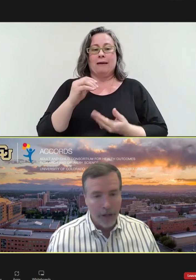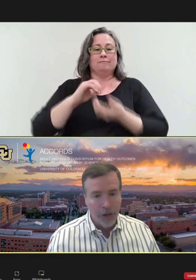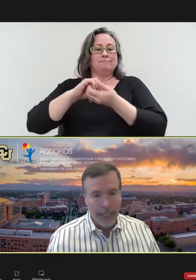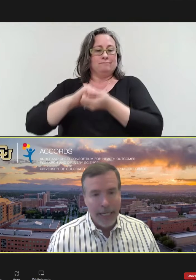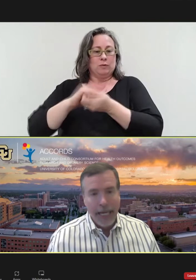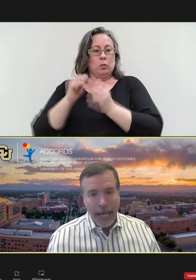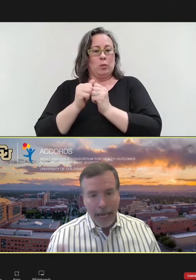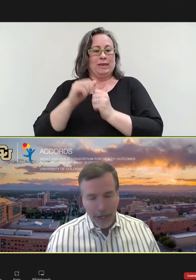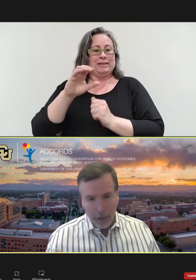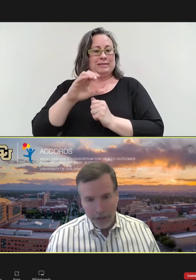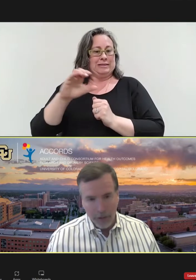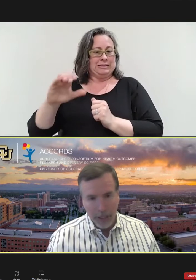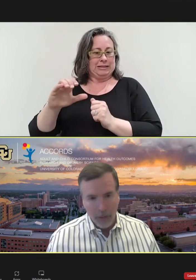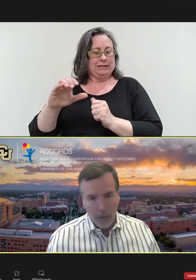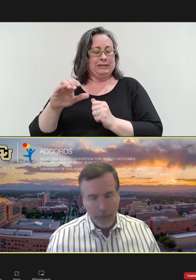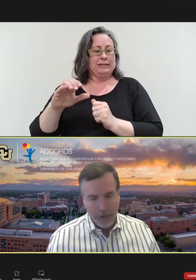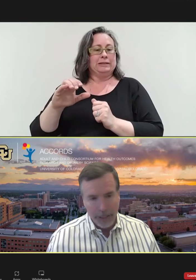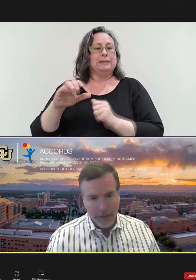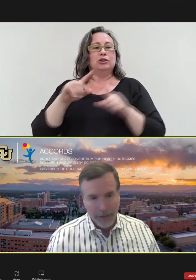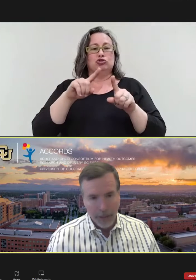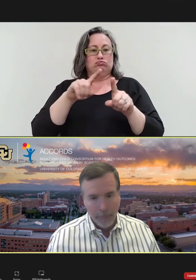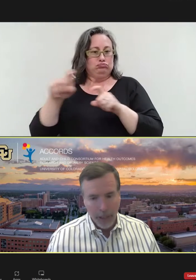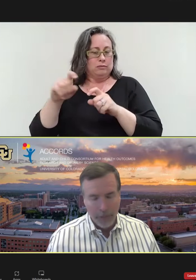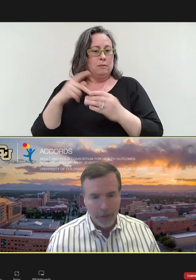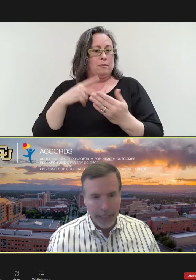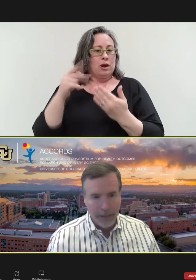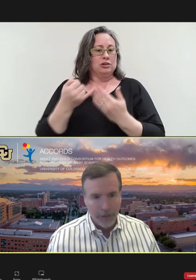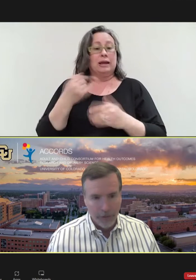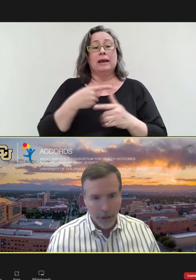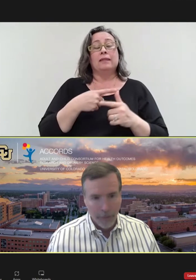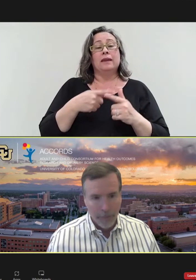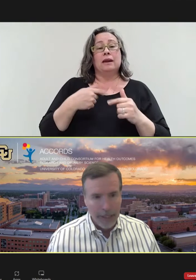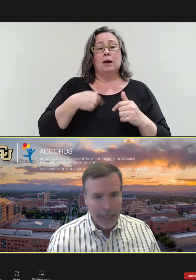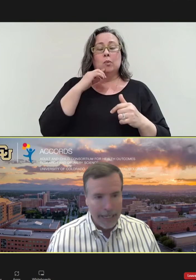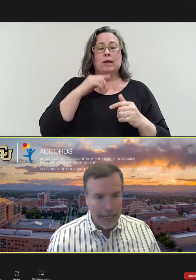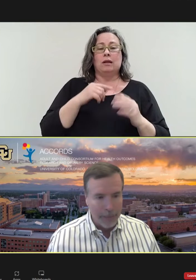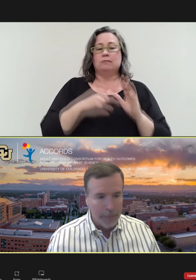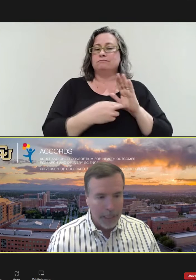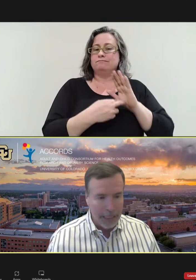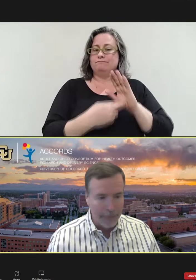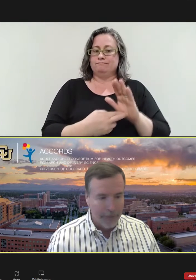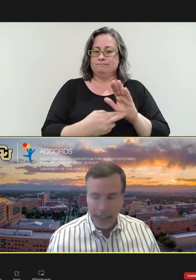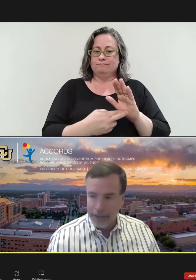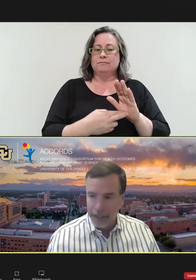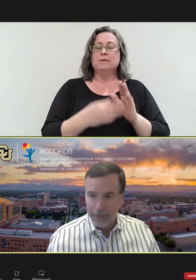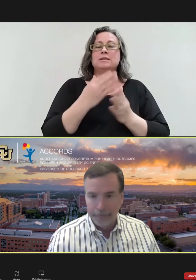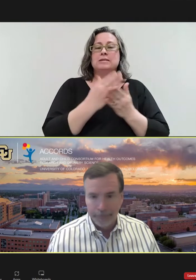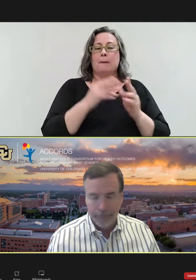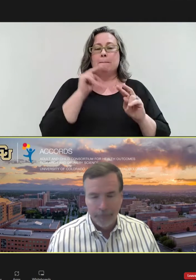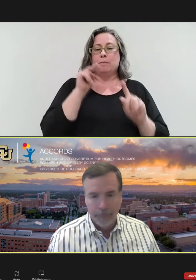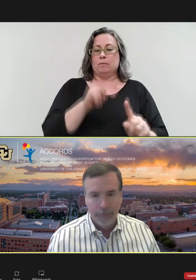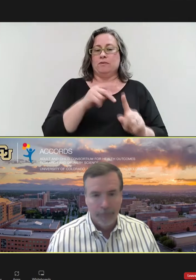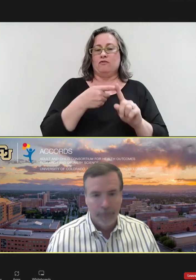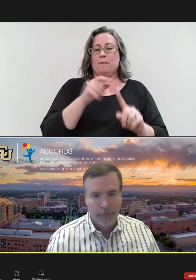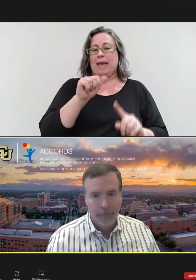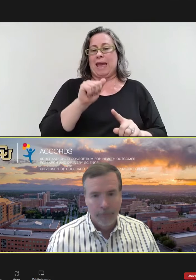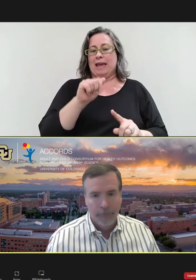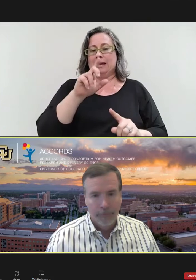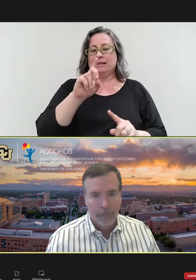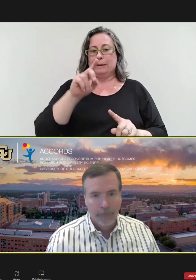project. And then I'm also going to represent some perspectives from the AAP. Next slide.